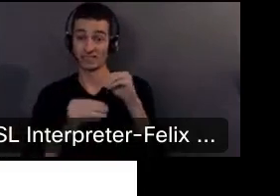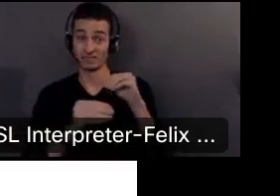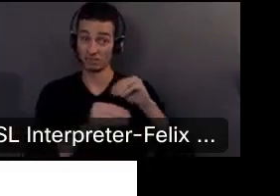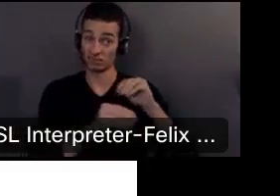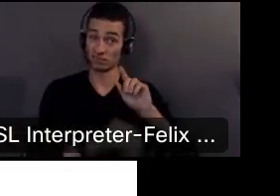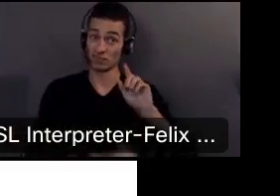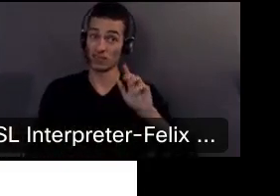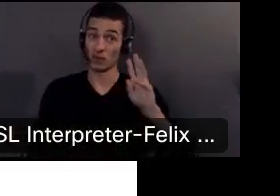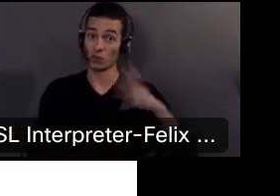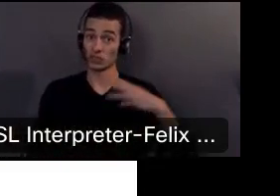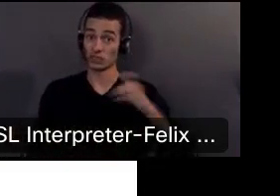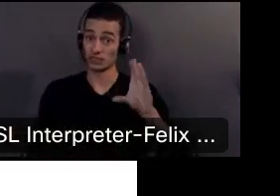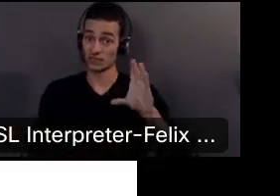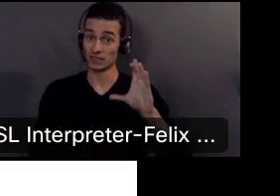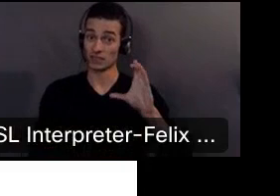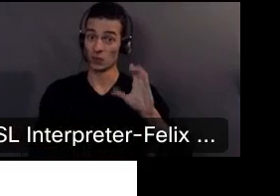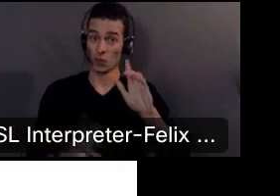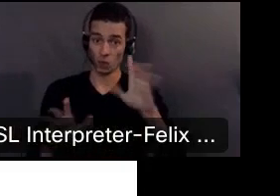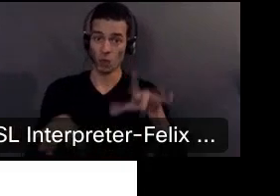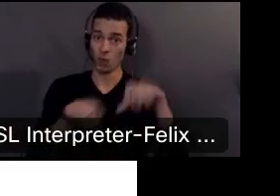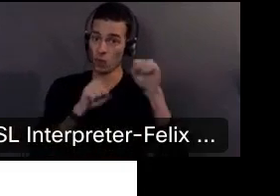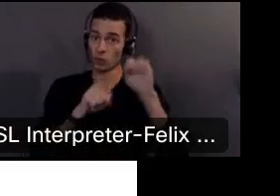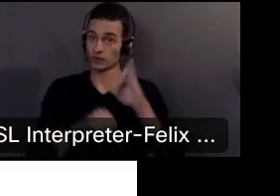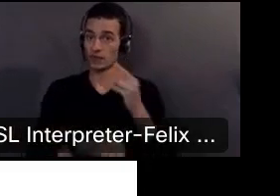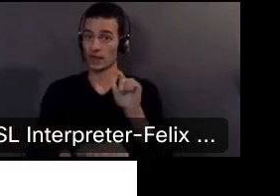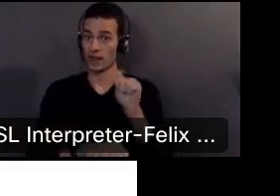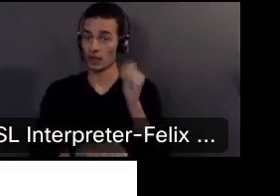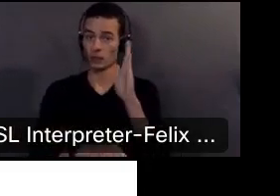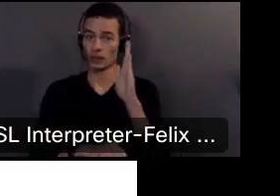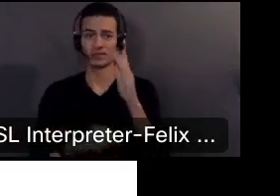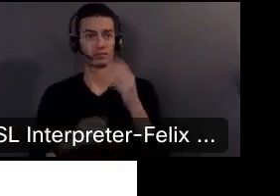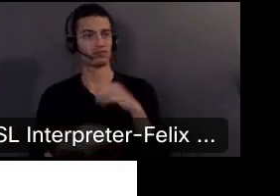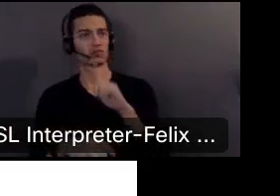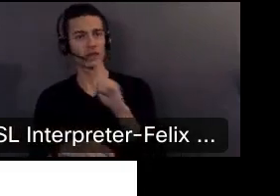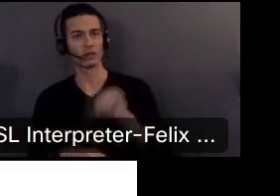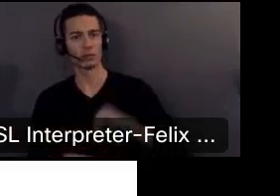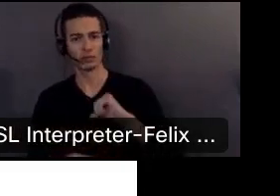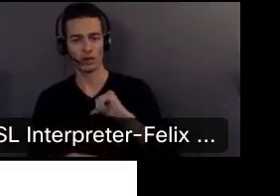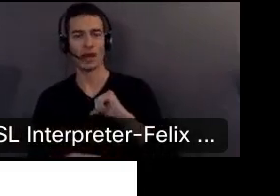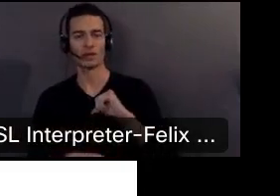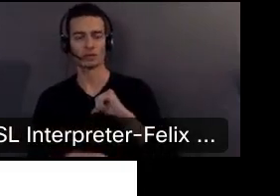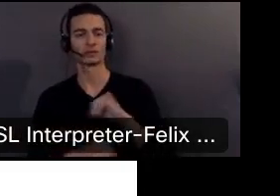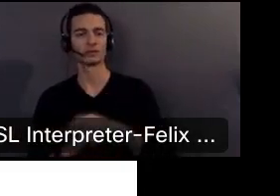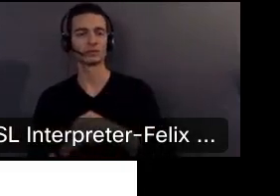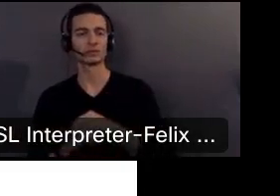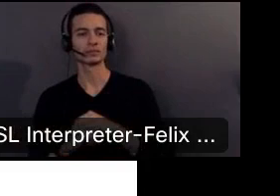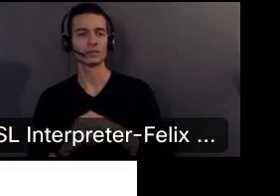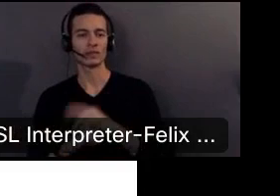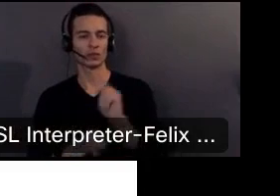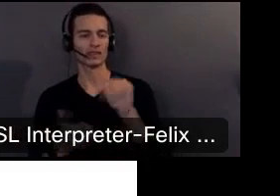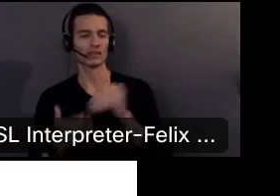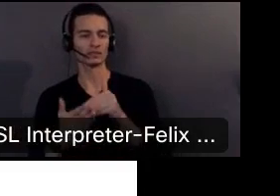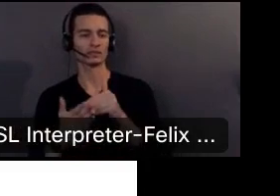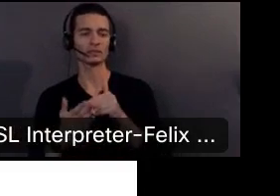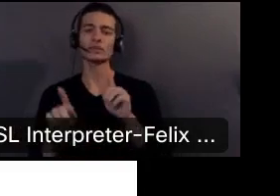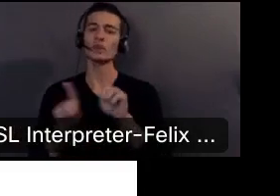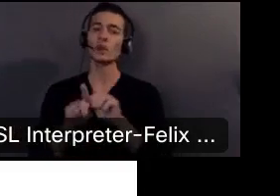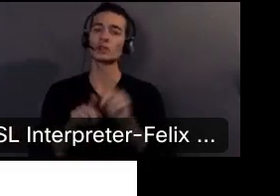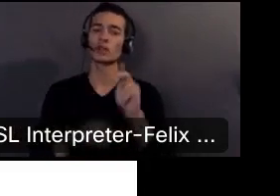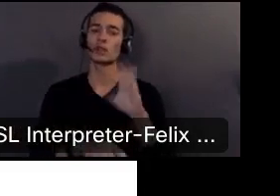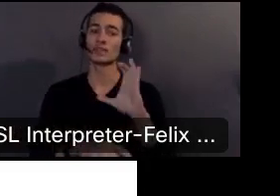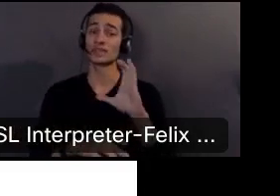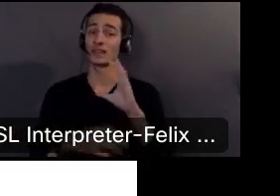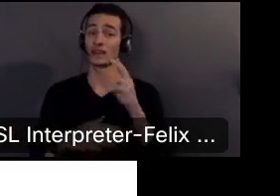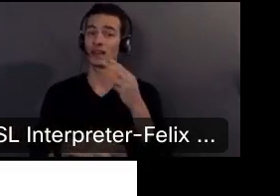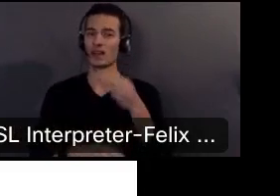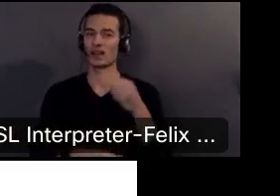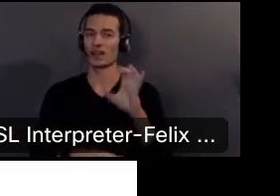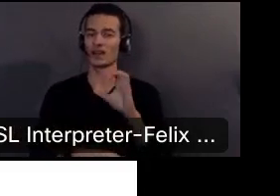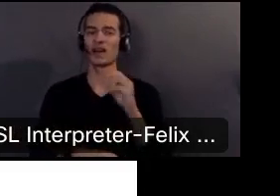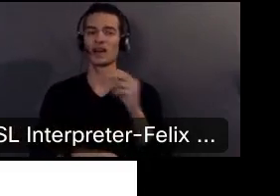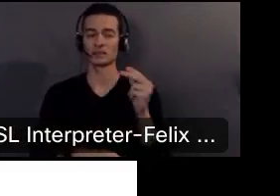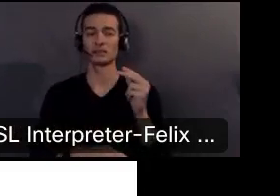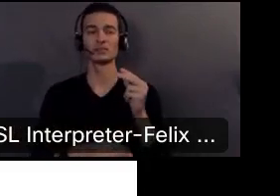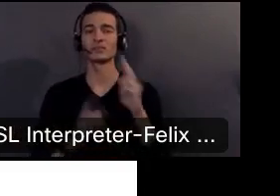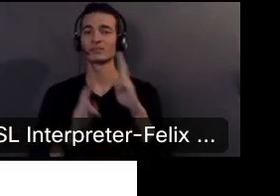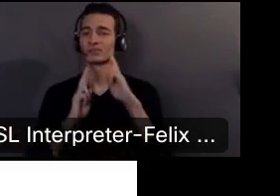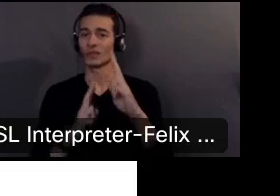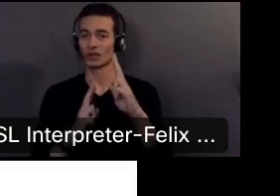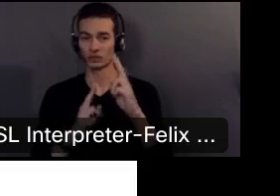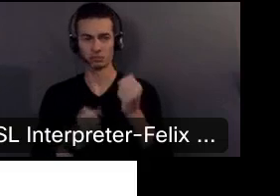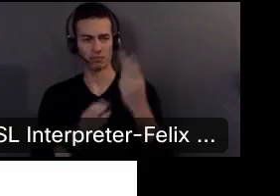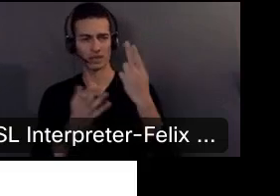Really? They're, we're very proud of them. There's a lot of good about there. Um, also, something really important, uh, New York City, health and hospitals, under 32 nurse professionals from, across the system, as part of our recent nursing excellent awards.